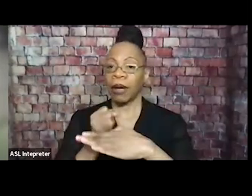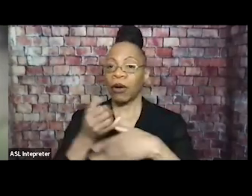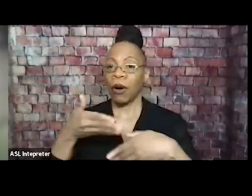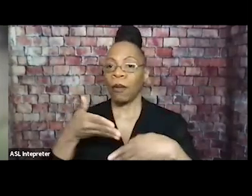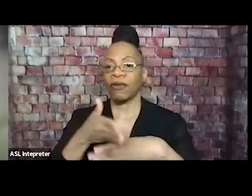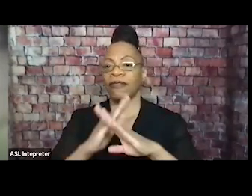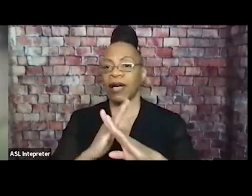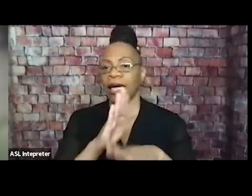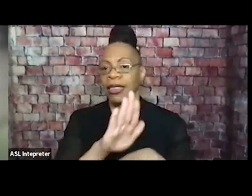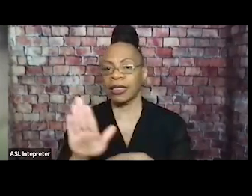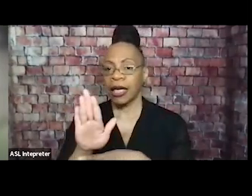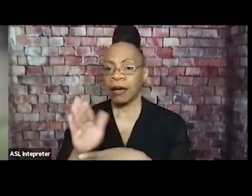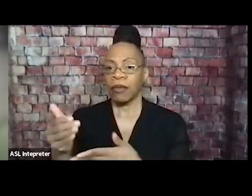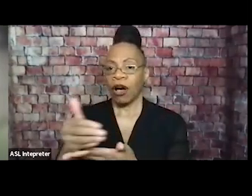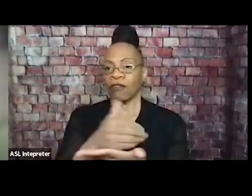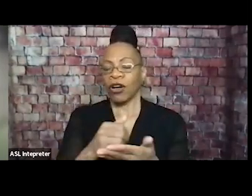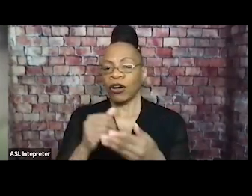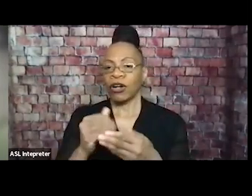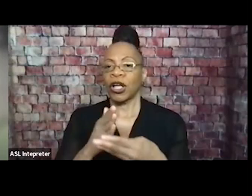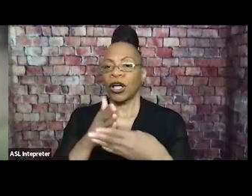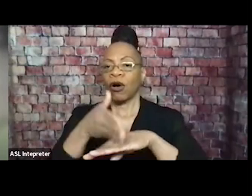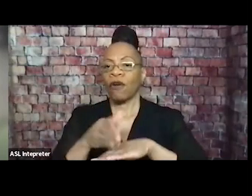over $1,550 per month gross income.